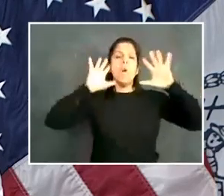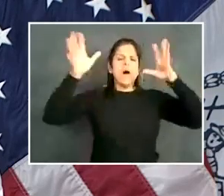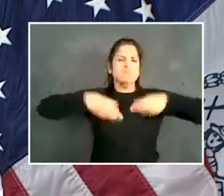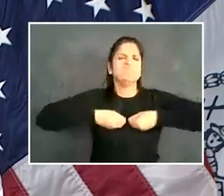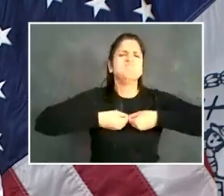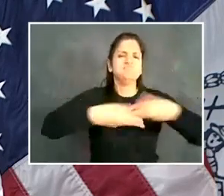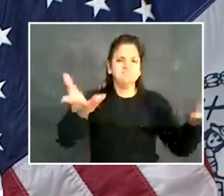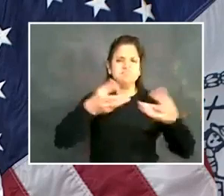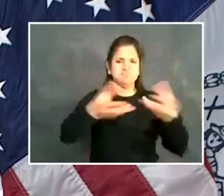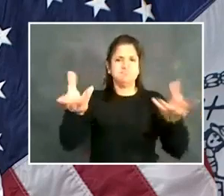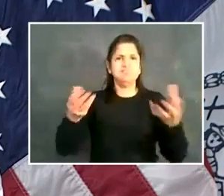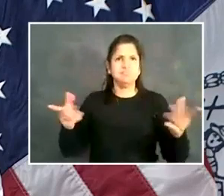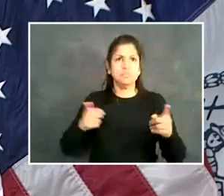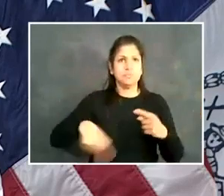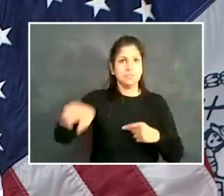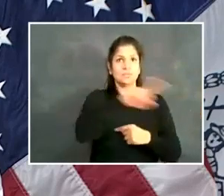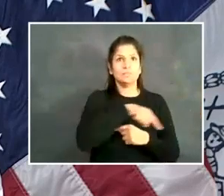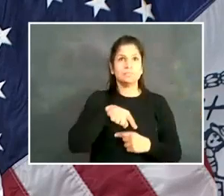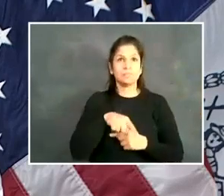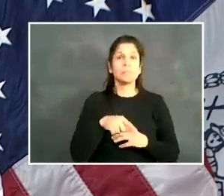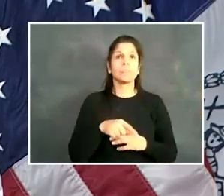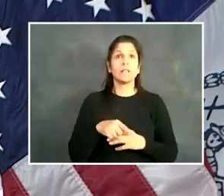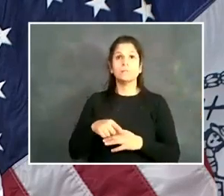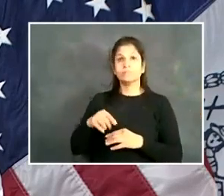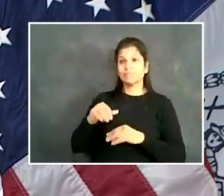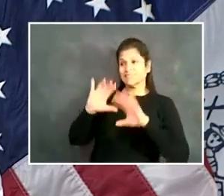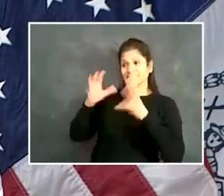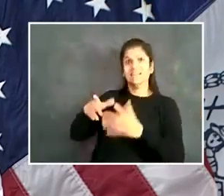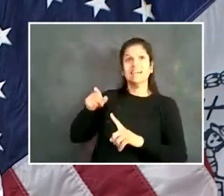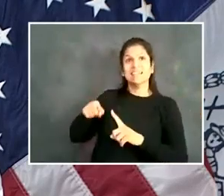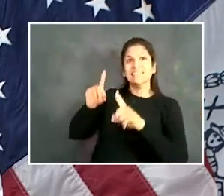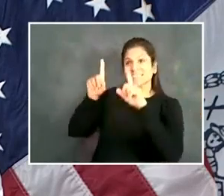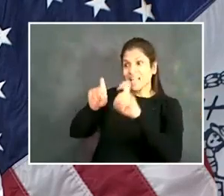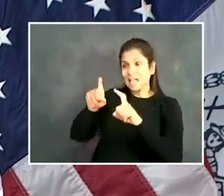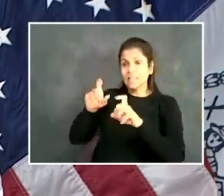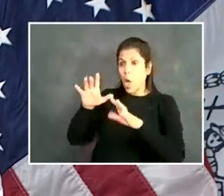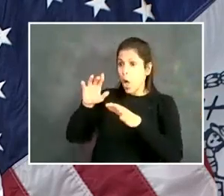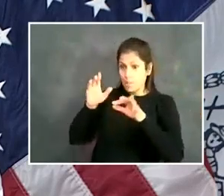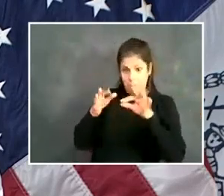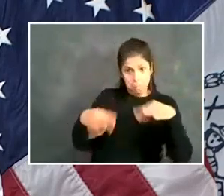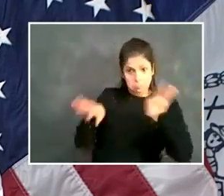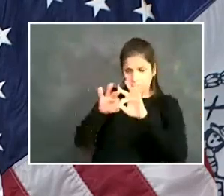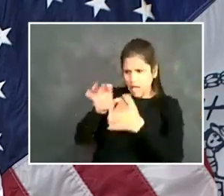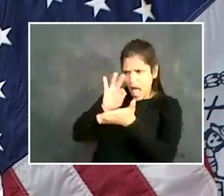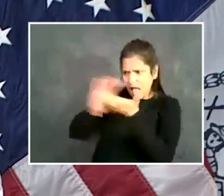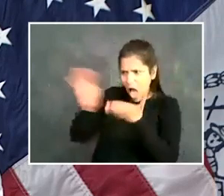THOUSANDS AND ULTIMATELY HUNDREDS OF THOUSANDS OF NEW YORKERS, WE WANT TO MAXIMIZE TESTING AND WE WANT TO TEST